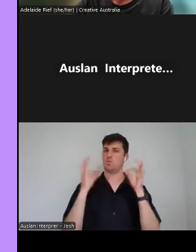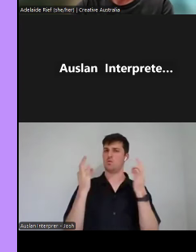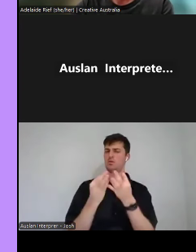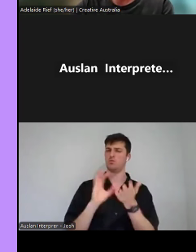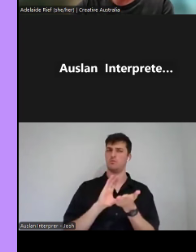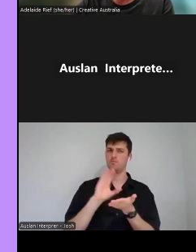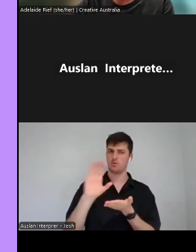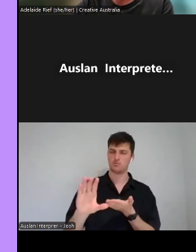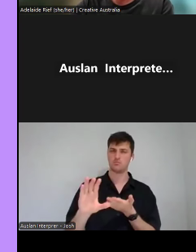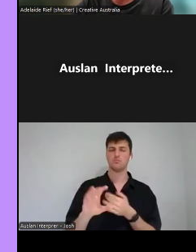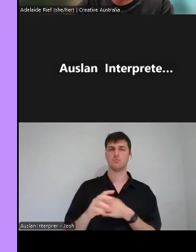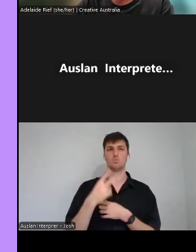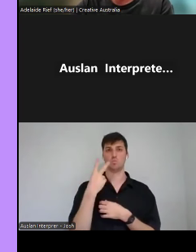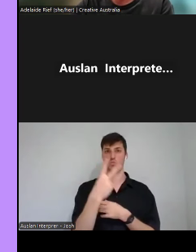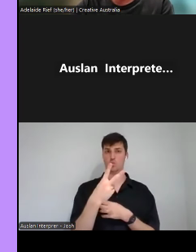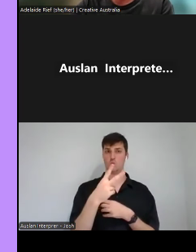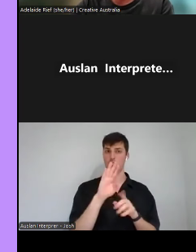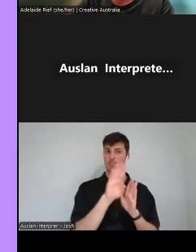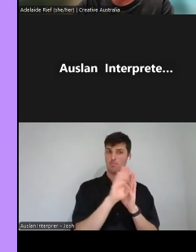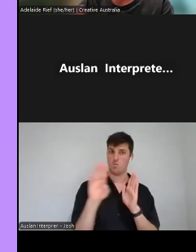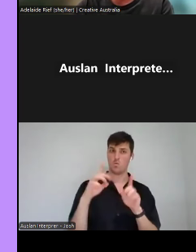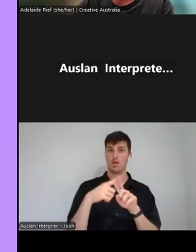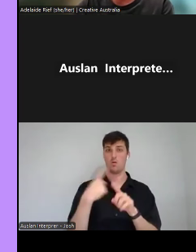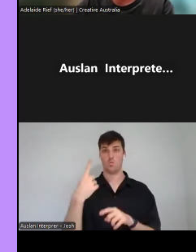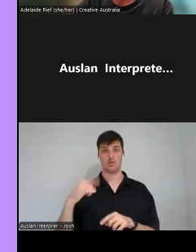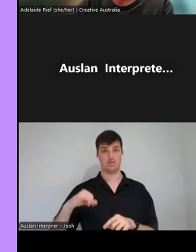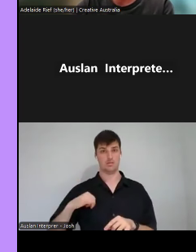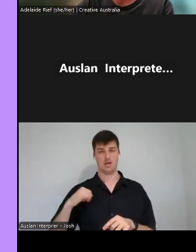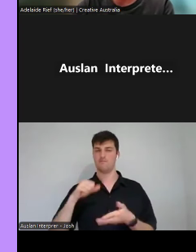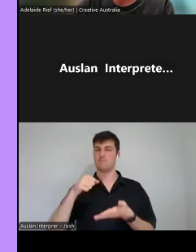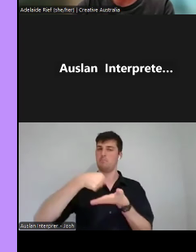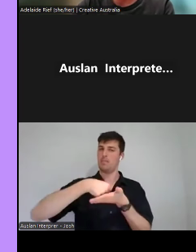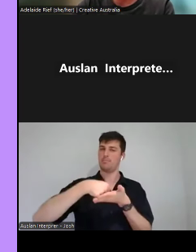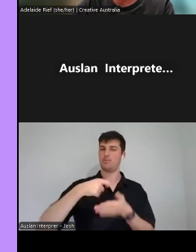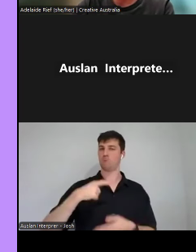do two Board members and the one staff member that the minimum number of people required to